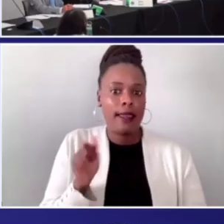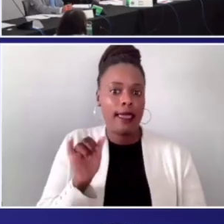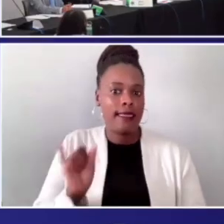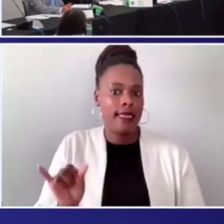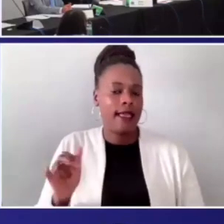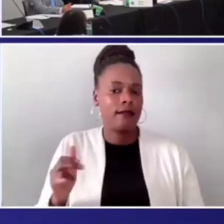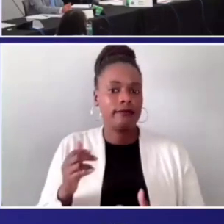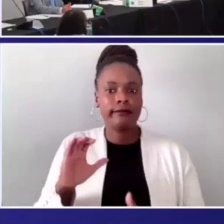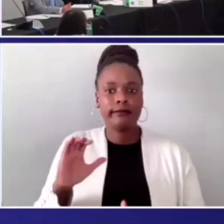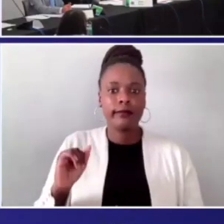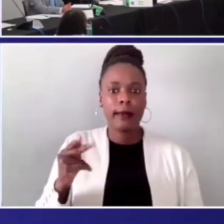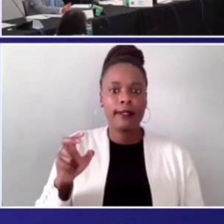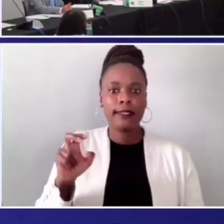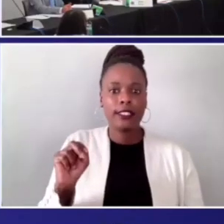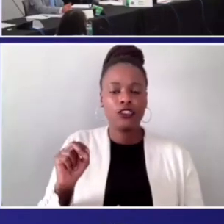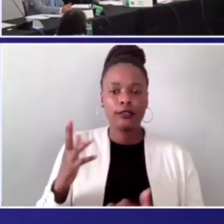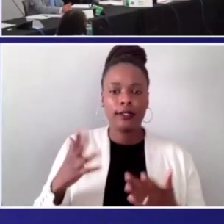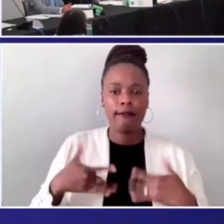We're going to take that one back too, just to make sure.